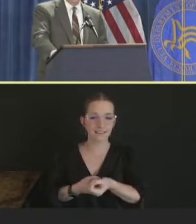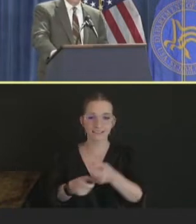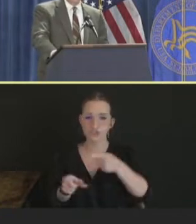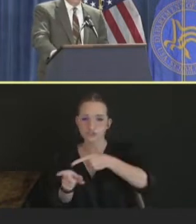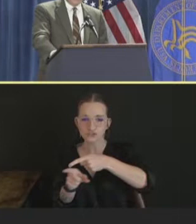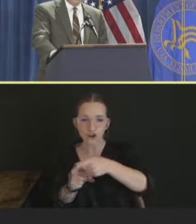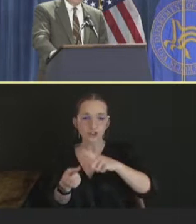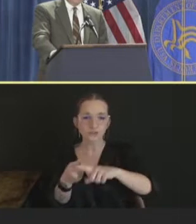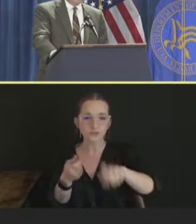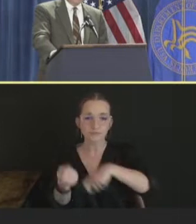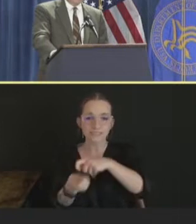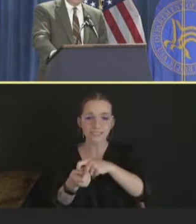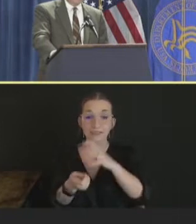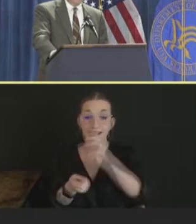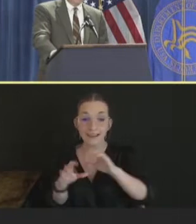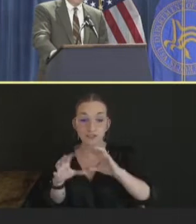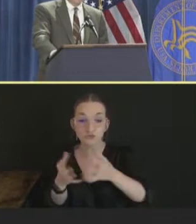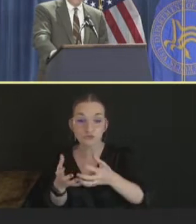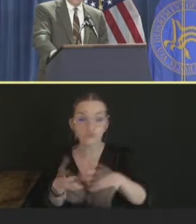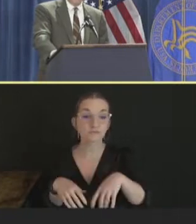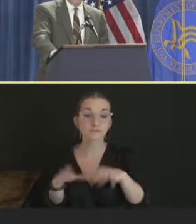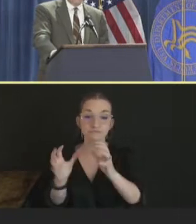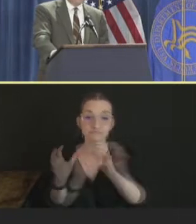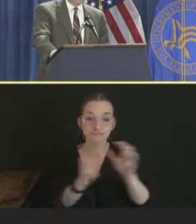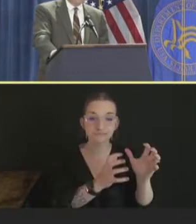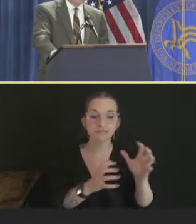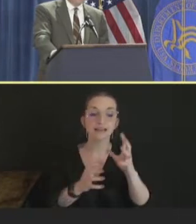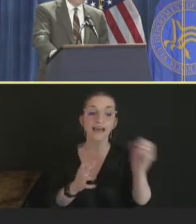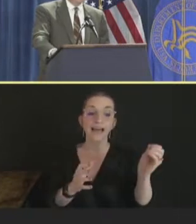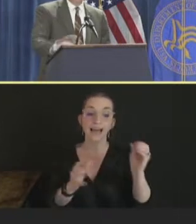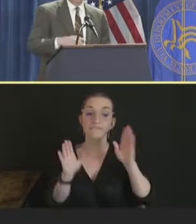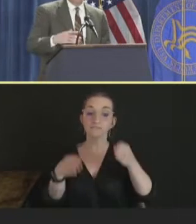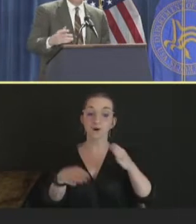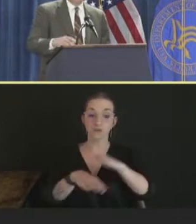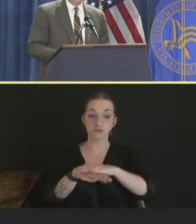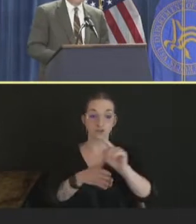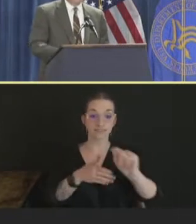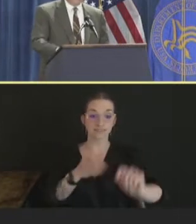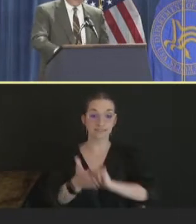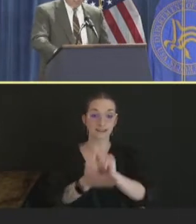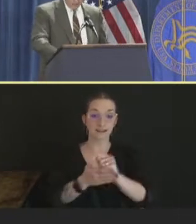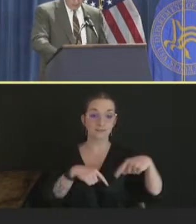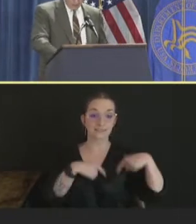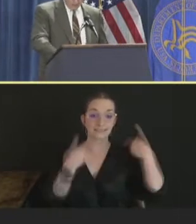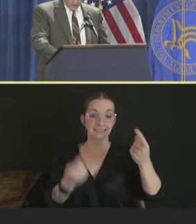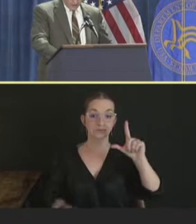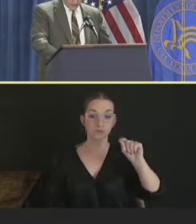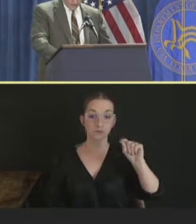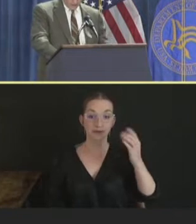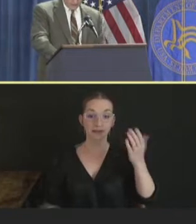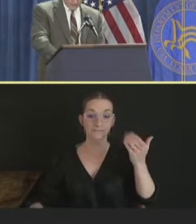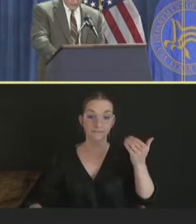And particularly focusing on the periods since 2015, which was the last time that NVAC did